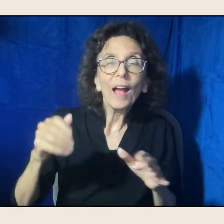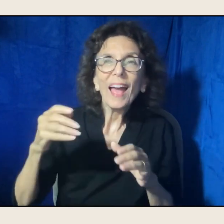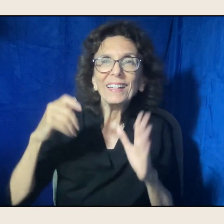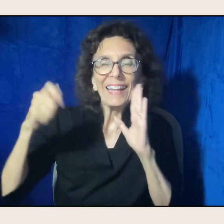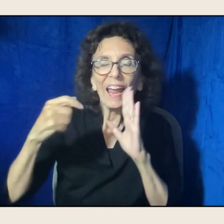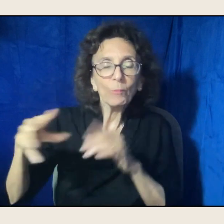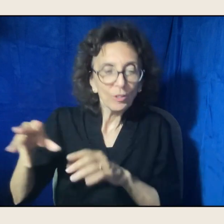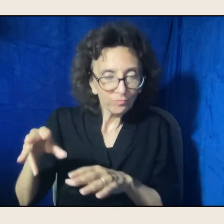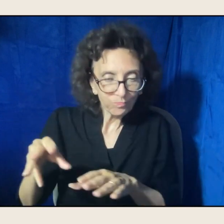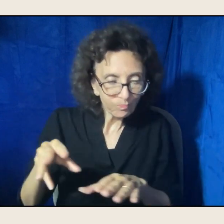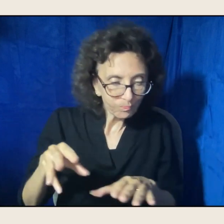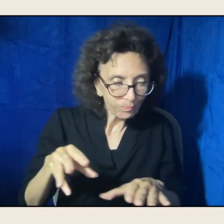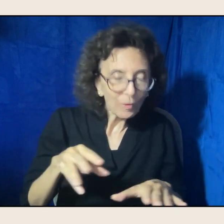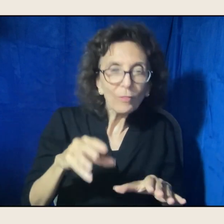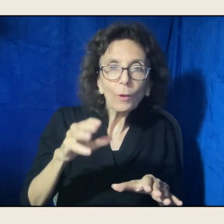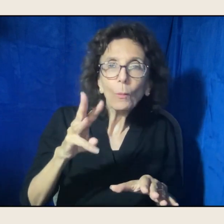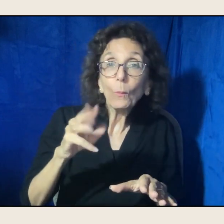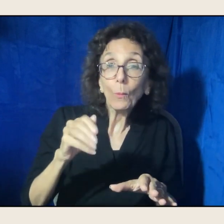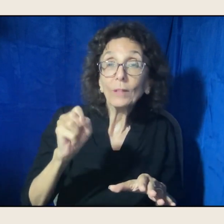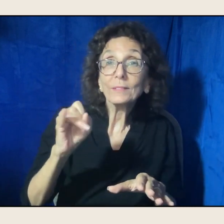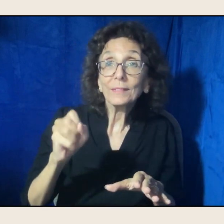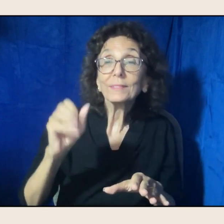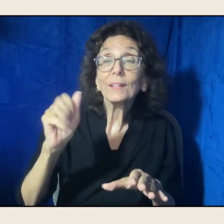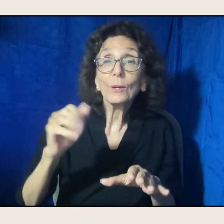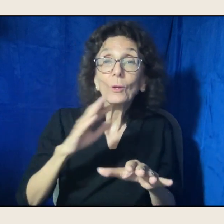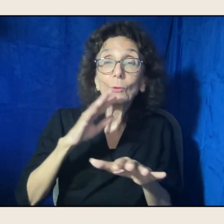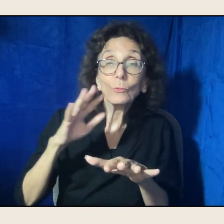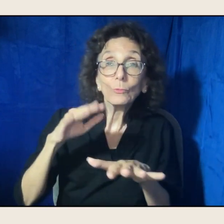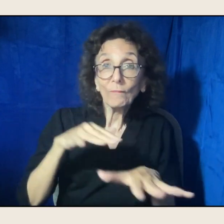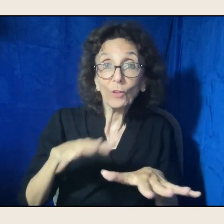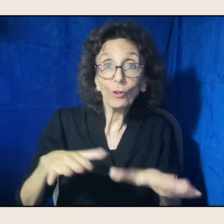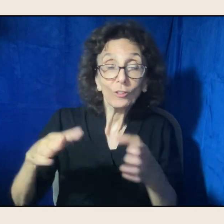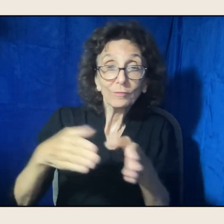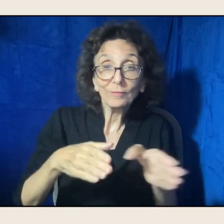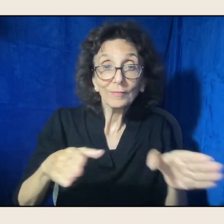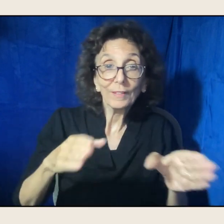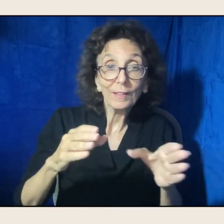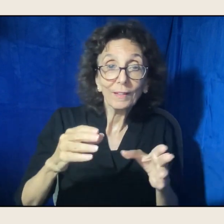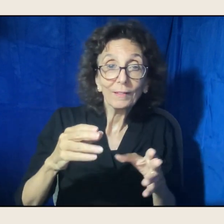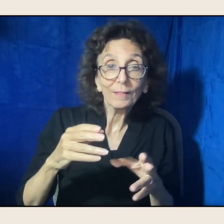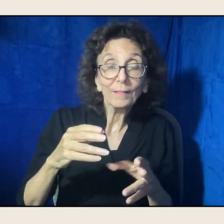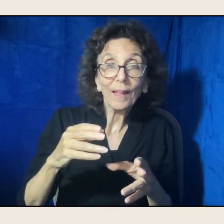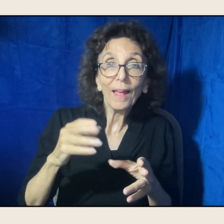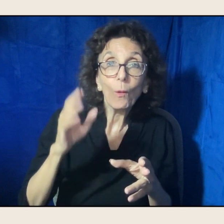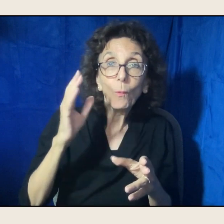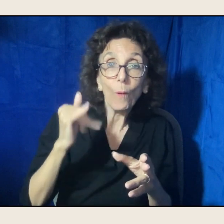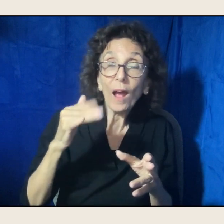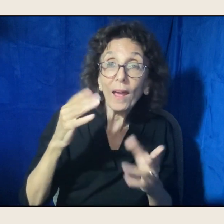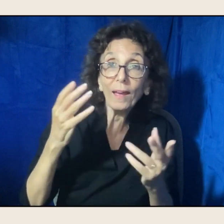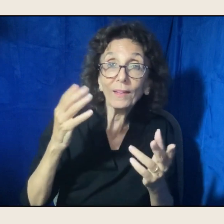in and out of the Slave Canal, which is called that because it was dug out by the labor of enslaved folks